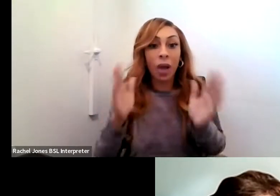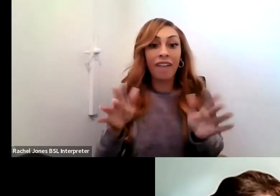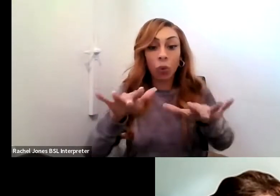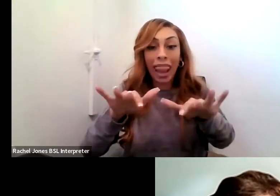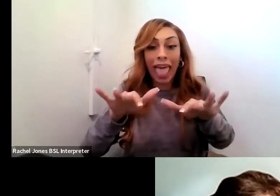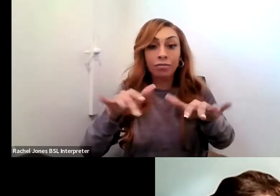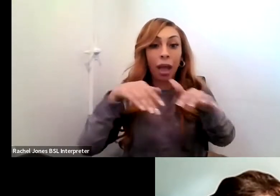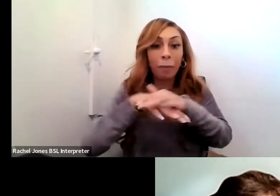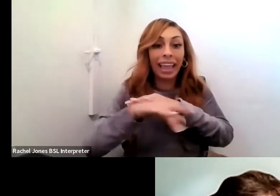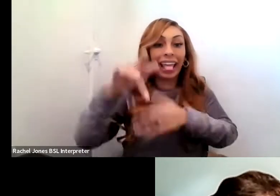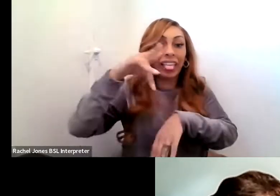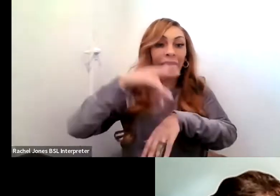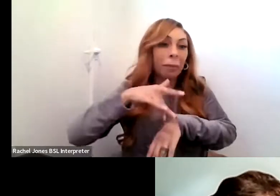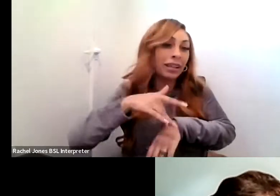which obviously would not be kind of acceptable.